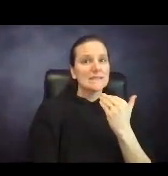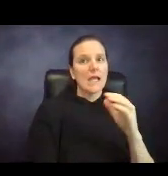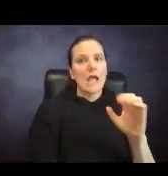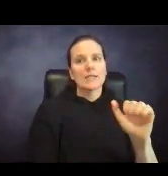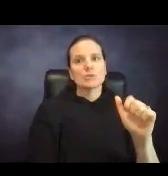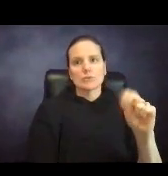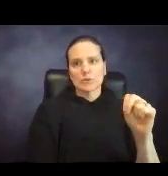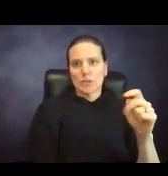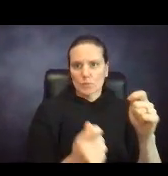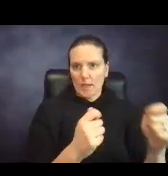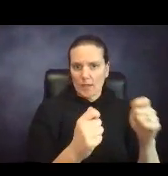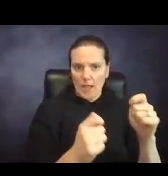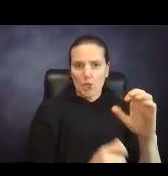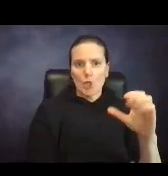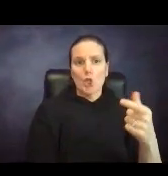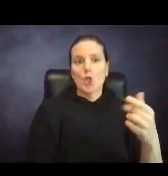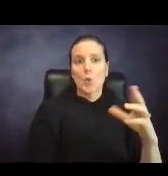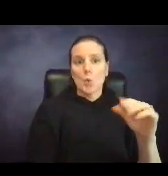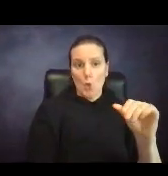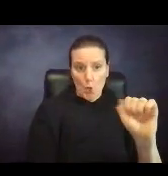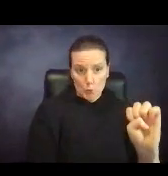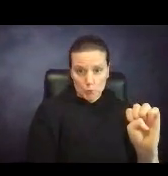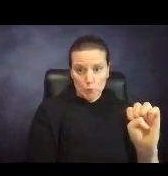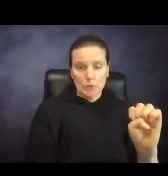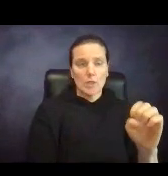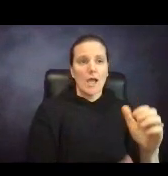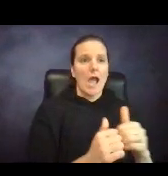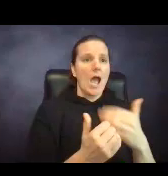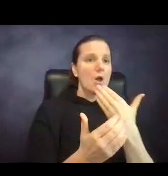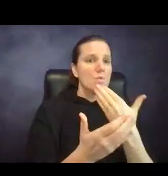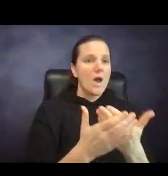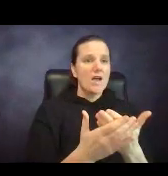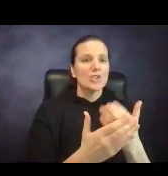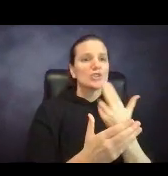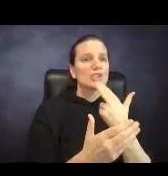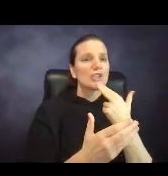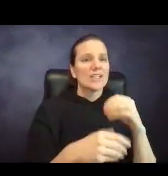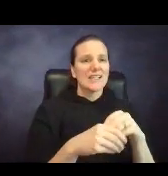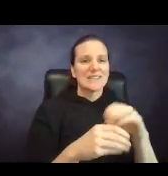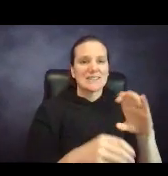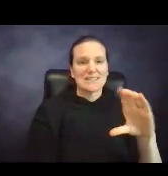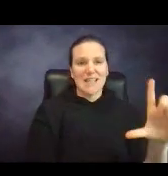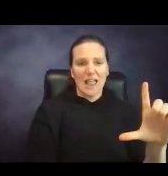and how well, how efficiently you put sugar into the cell. And so that's gonna affect your insulin resistance too.